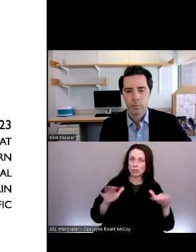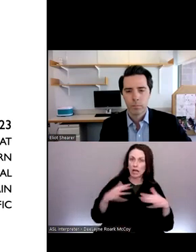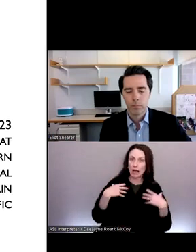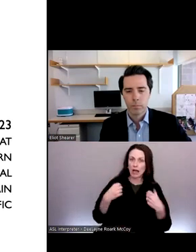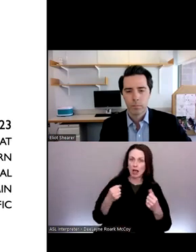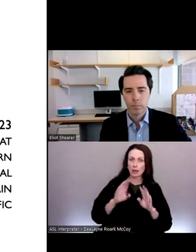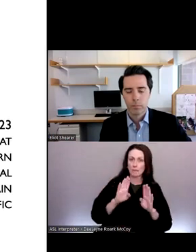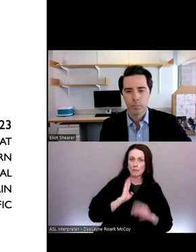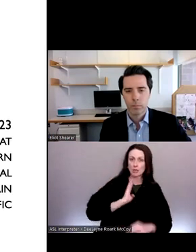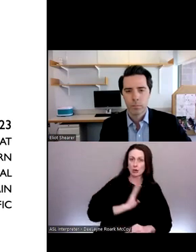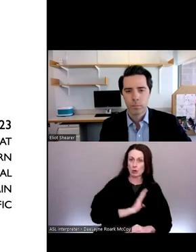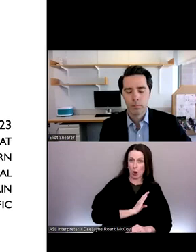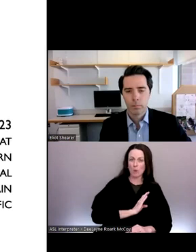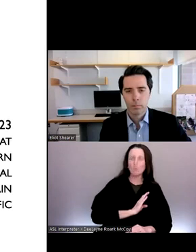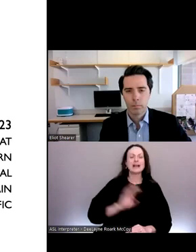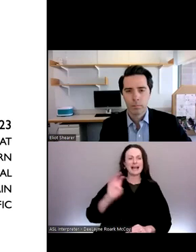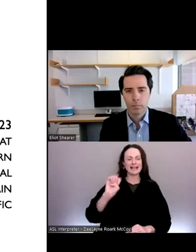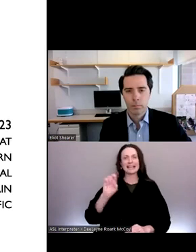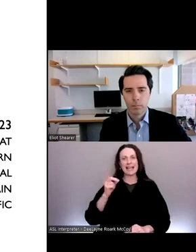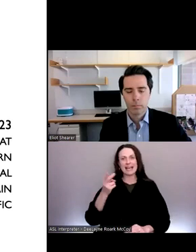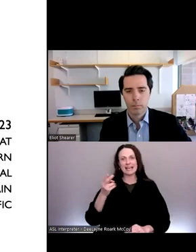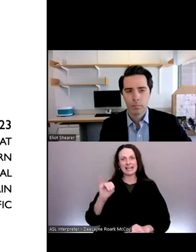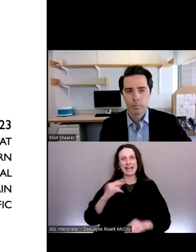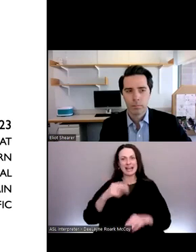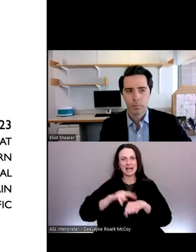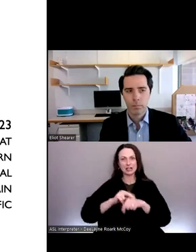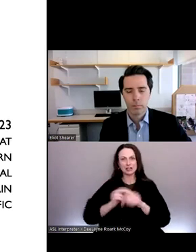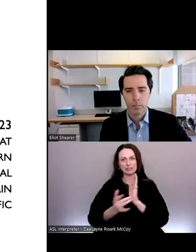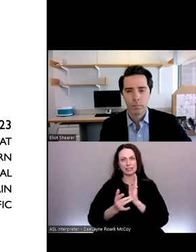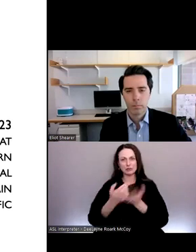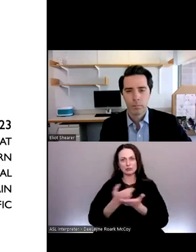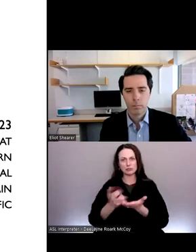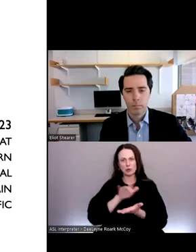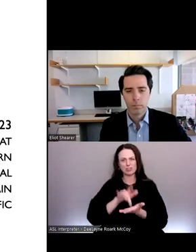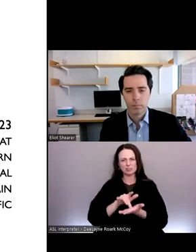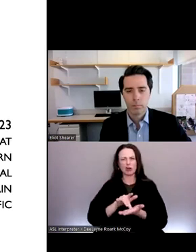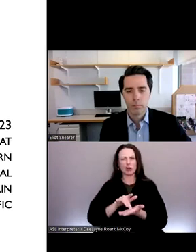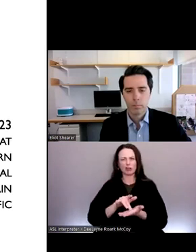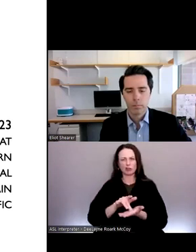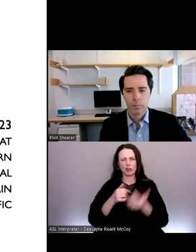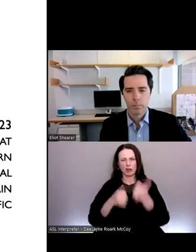Eddie National Technical resource center